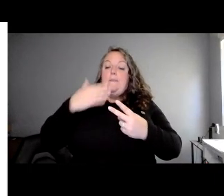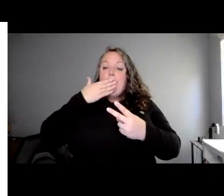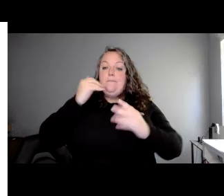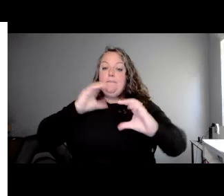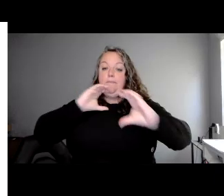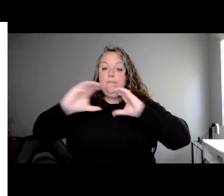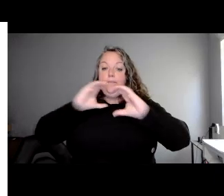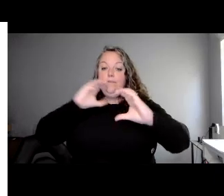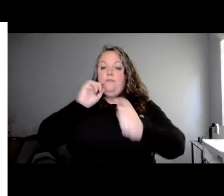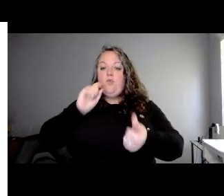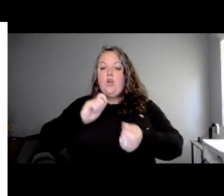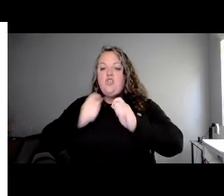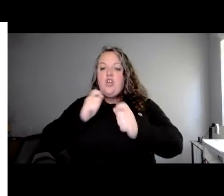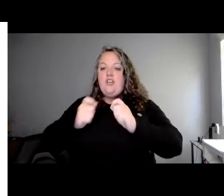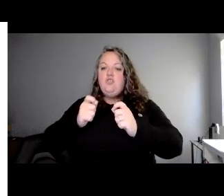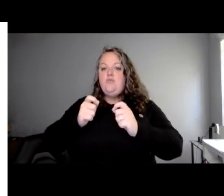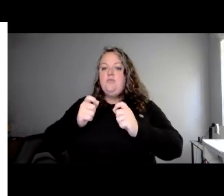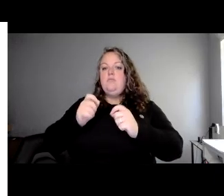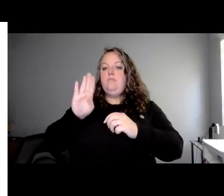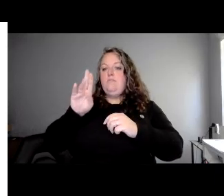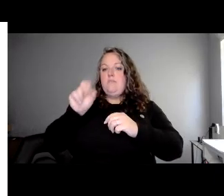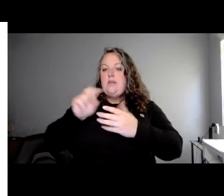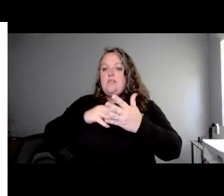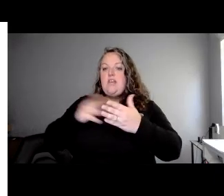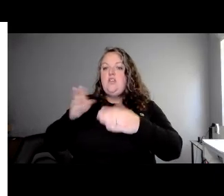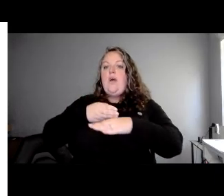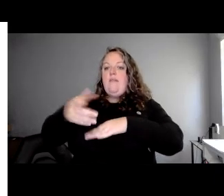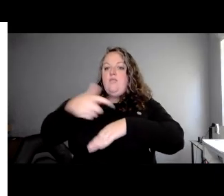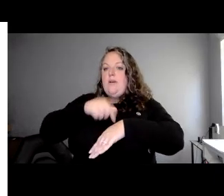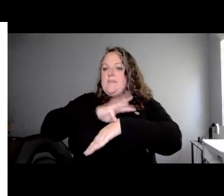changes after six o'clock. So, thank you for that. I really appreciate your comments.